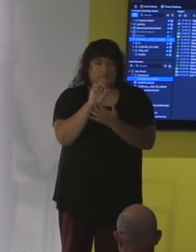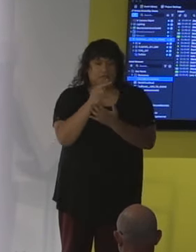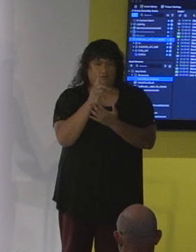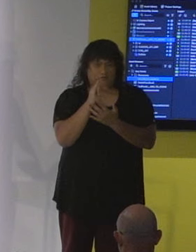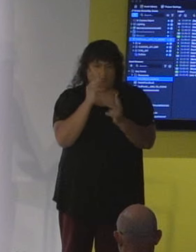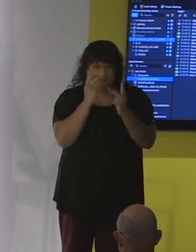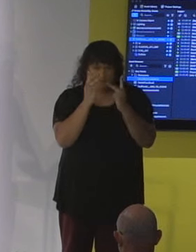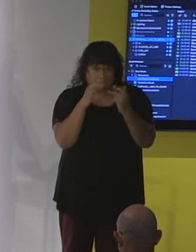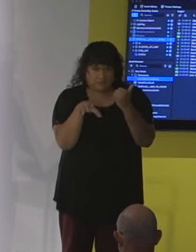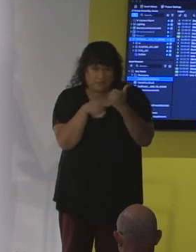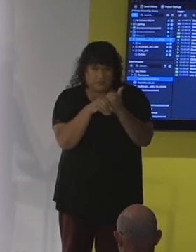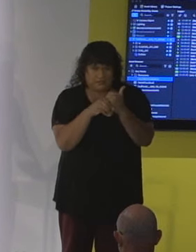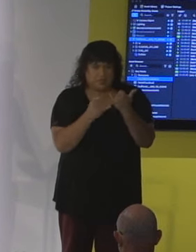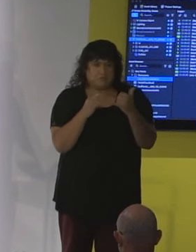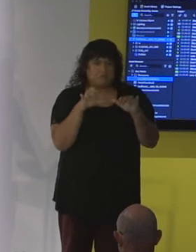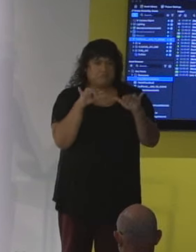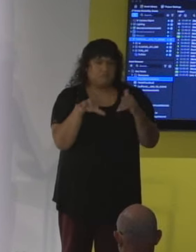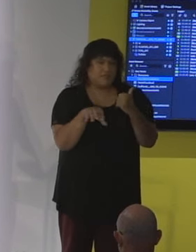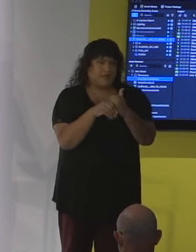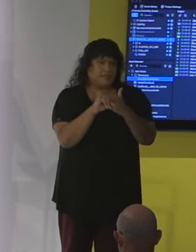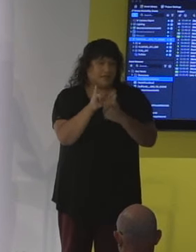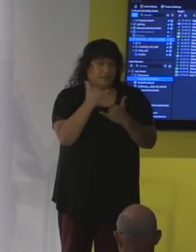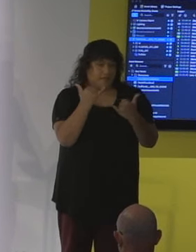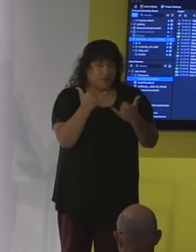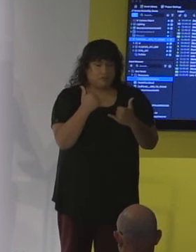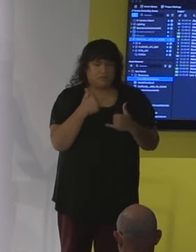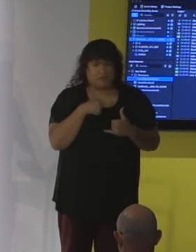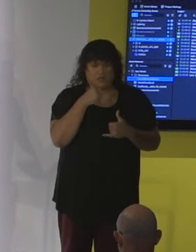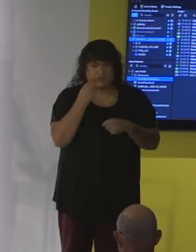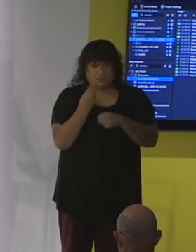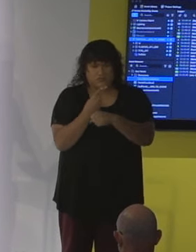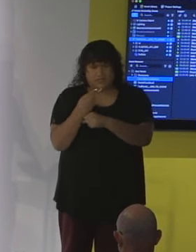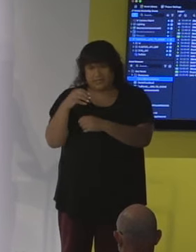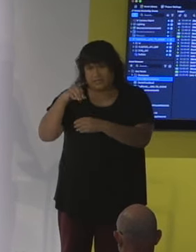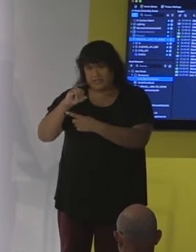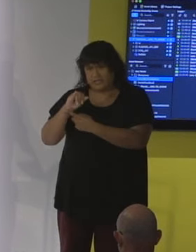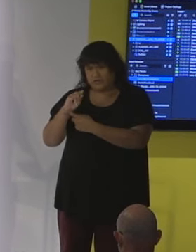So, let's do that now. We are not using the inner tube, so let's just do red panda.